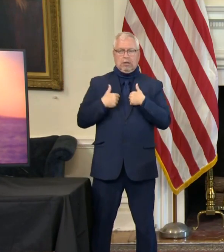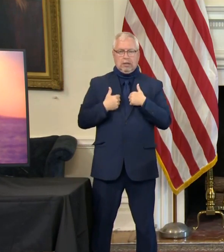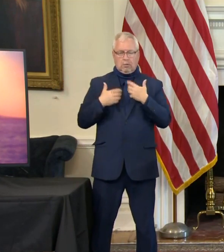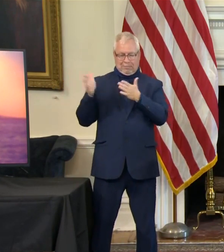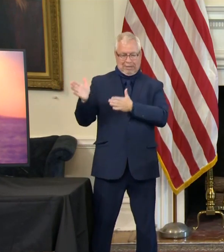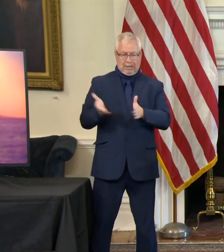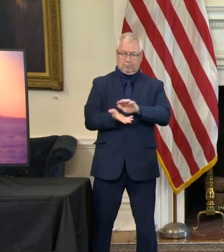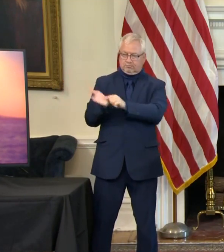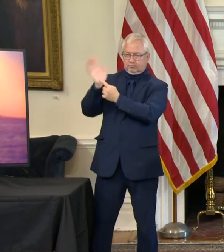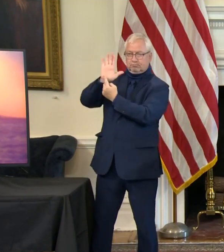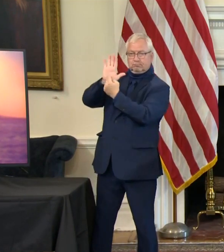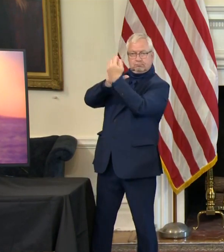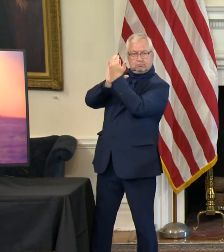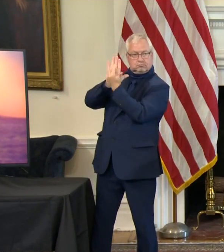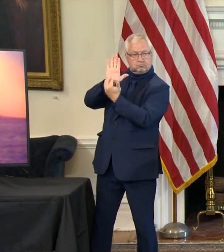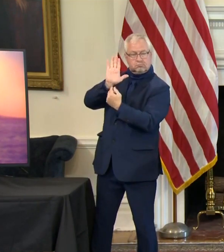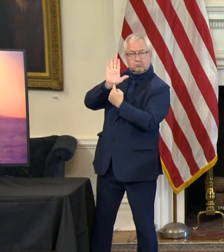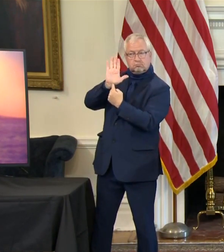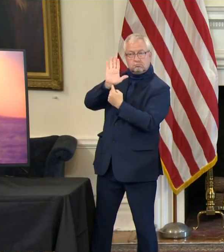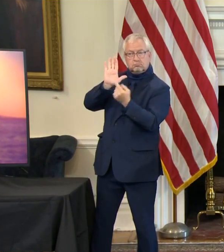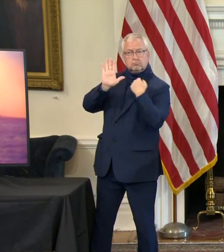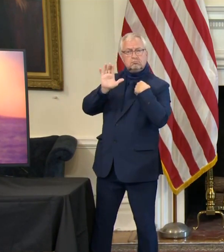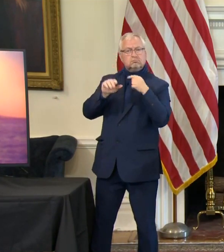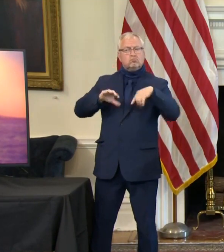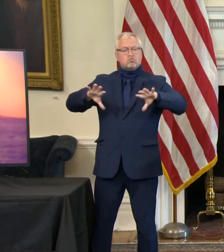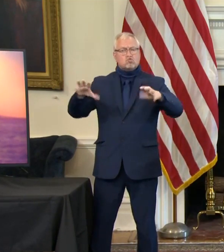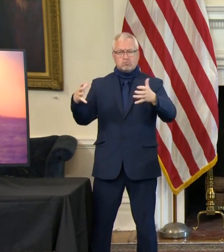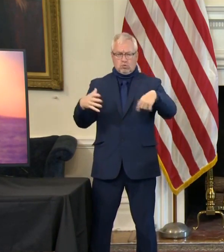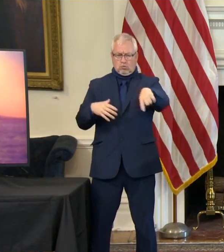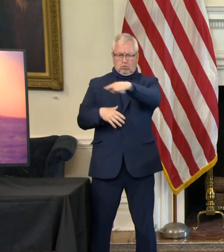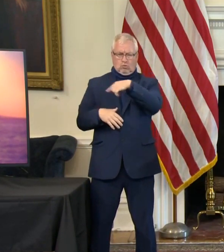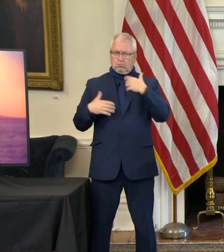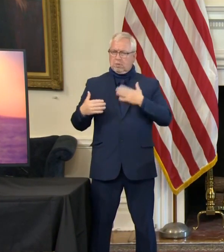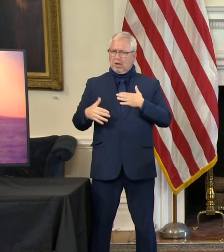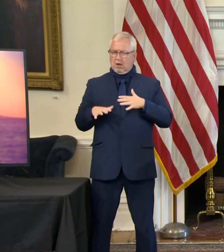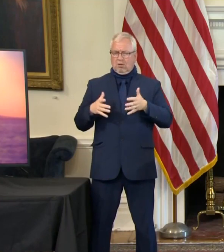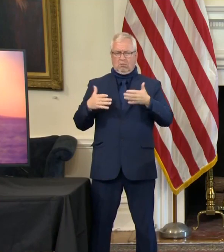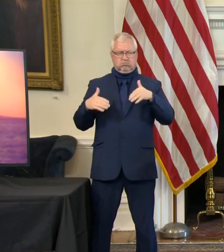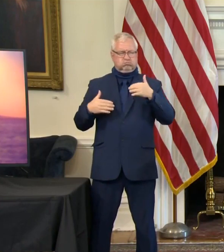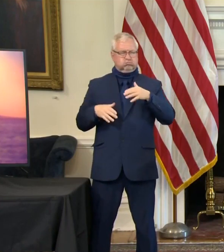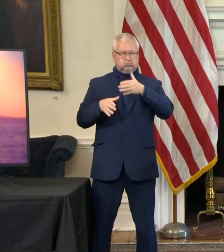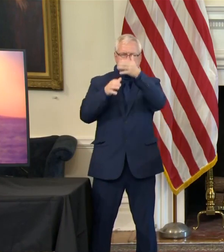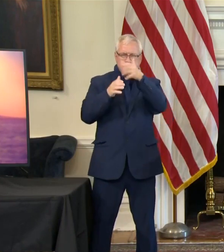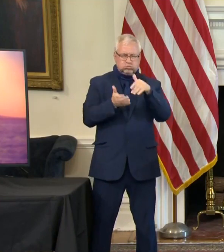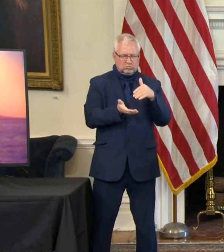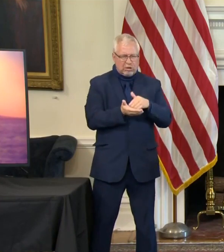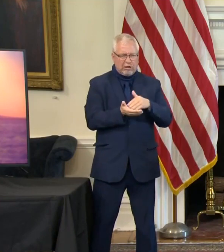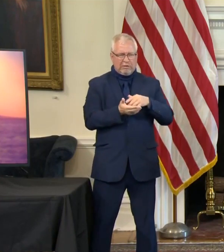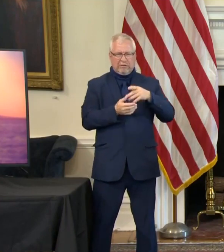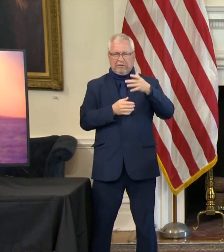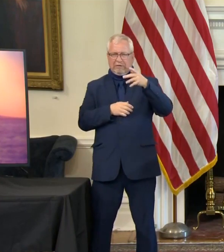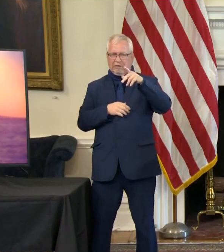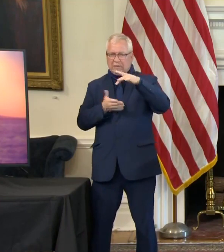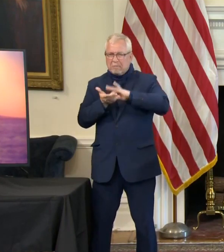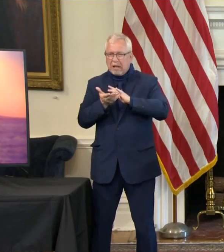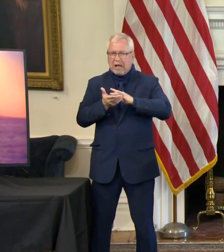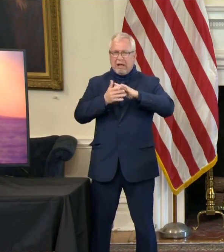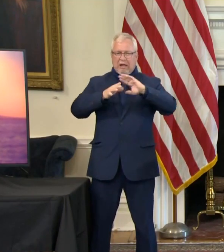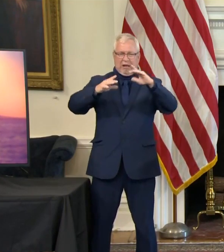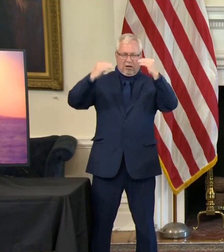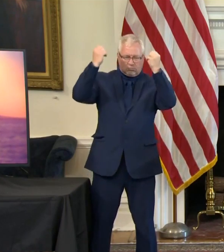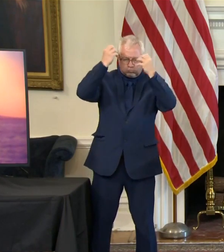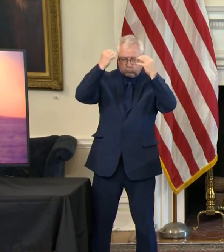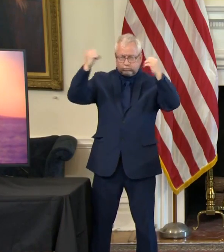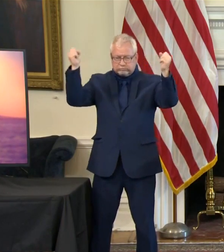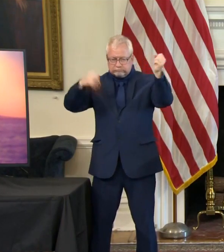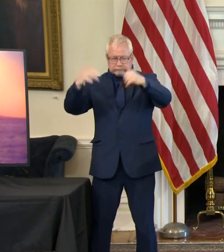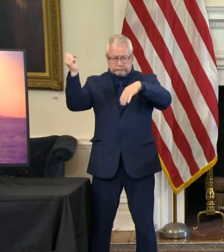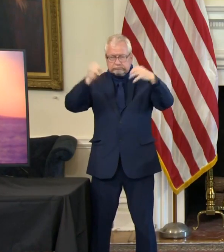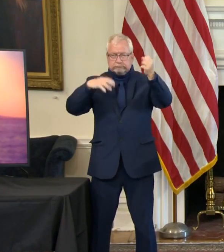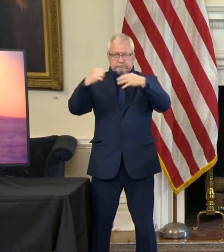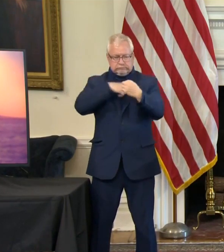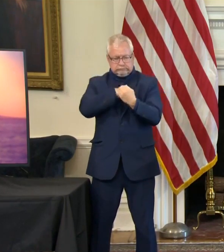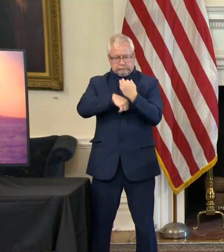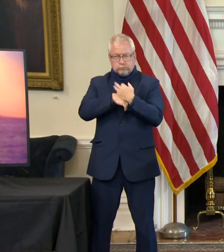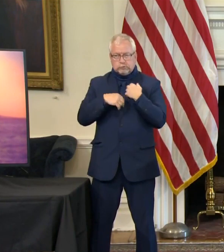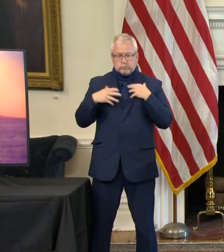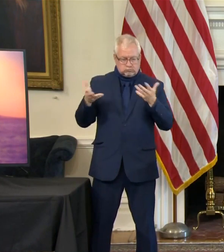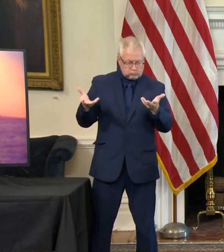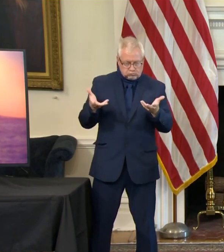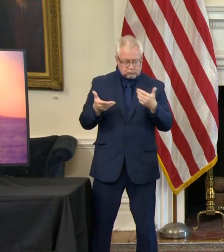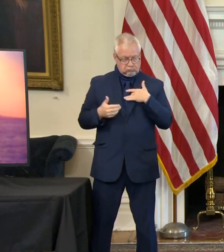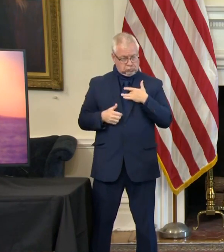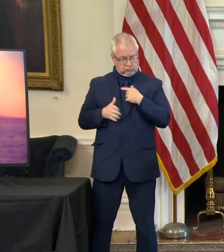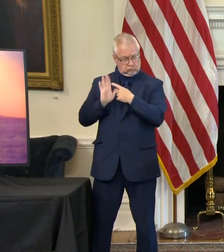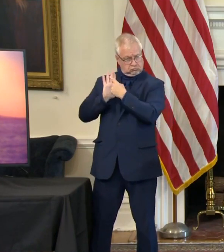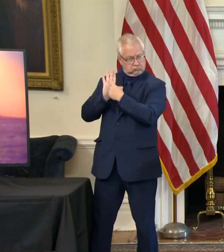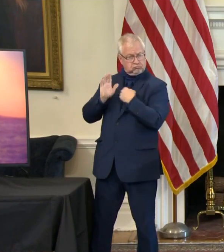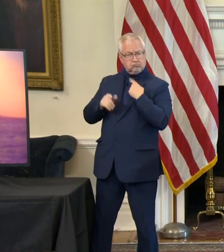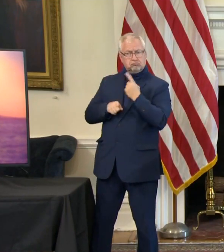WE HAVE A PLAN, WHICH WAS PUT TOGETHER WITH A CORONAVIRUS RECOVERY TEAM, MADE UP OF SOME OF THE SMARTEST DOCTORS AND SCIENTISTS WE HAVE IN THE STATE AND IN AMERICA AND THEY BELIEVE